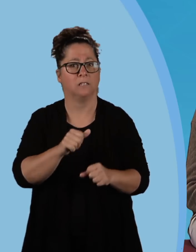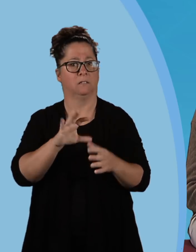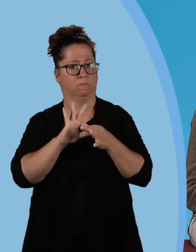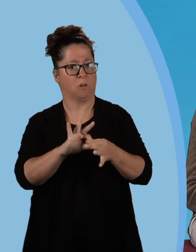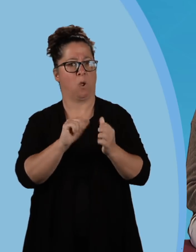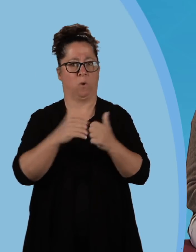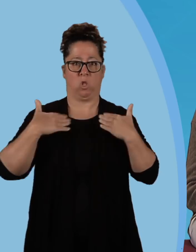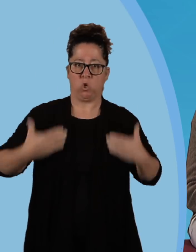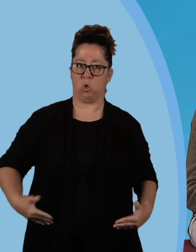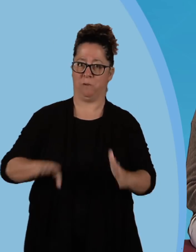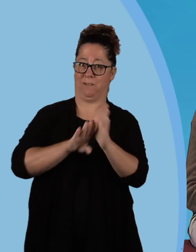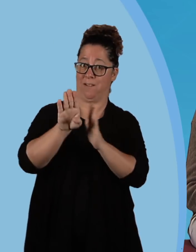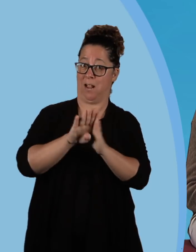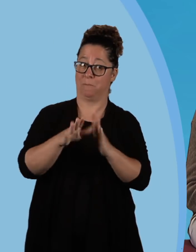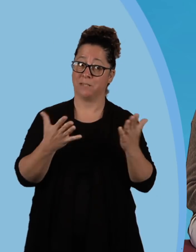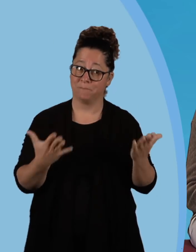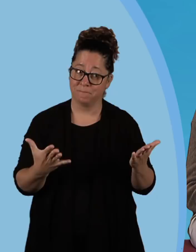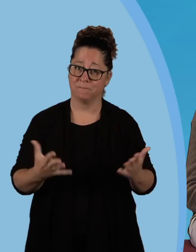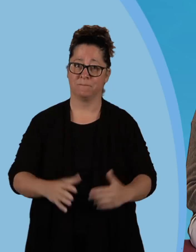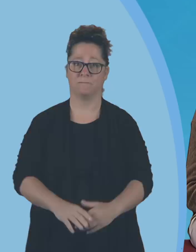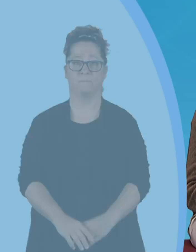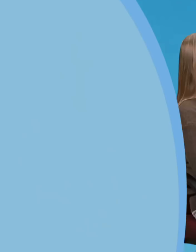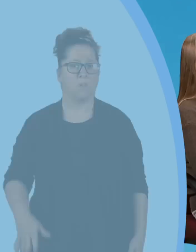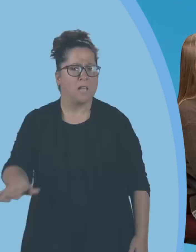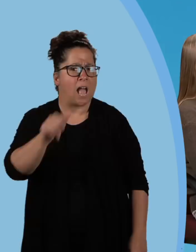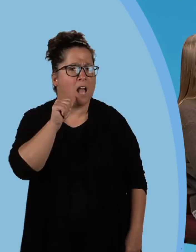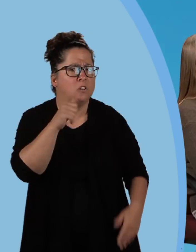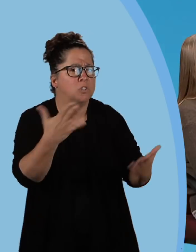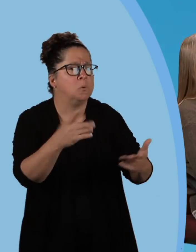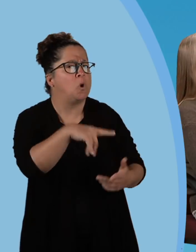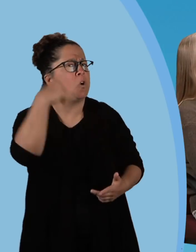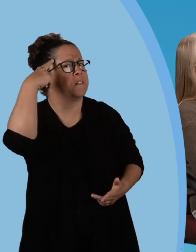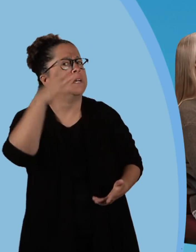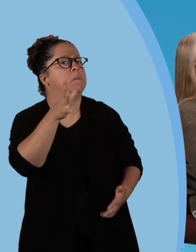about human development so. Andrea, what do you think parents